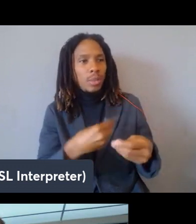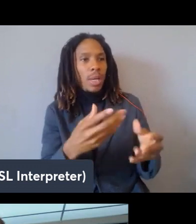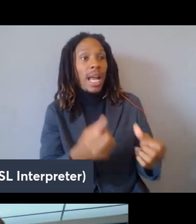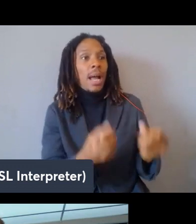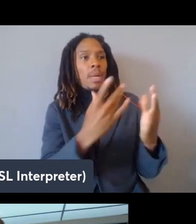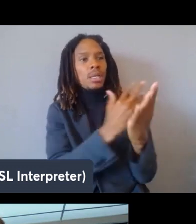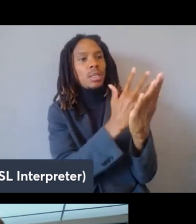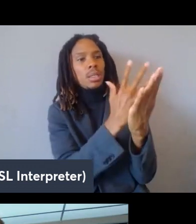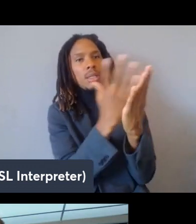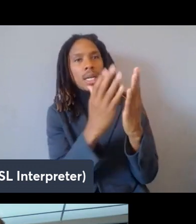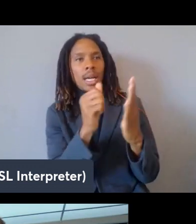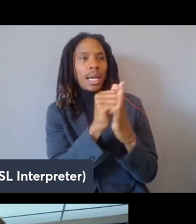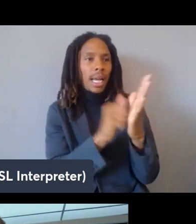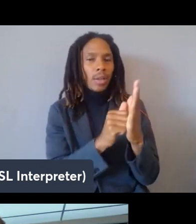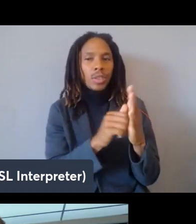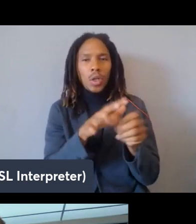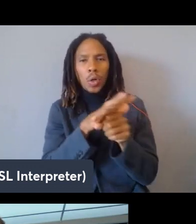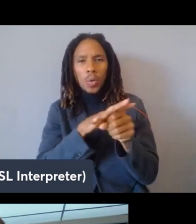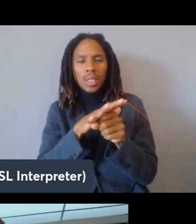that does sound like a really huge benefit.